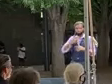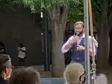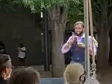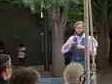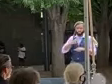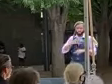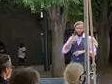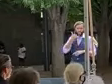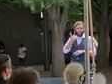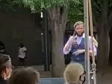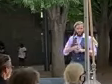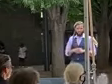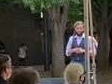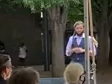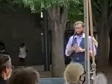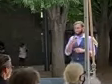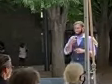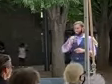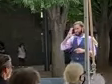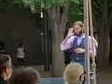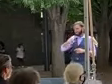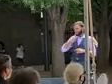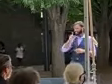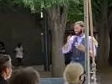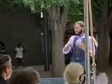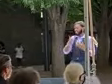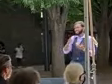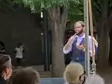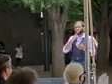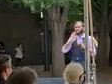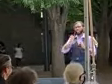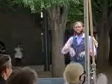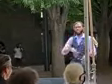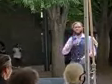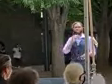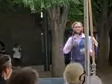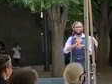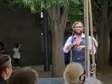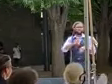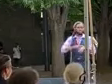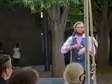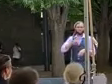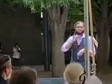And I know it's really easy to say there is not enough time or enough resources,